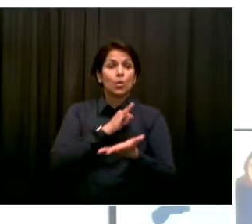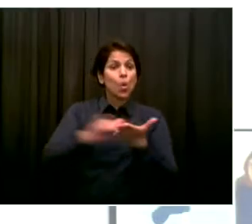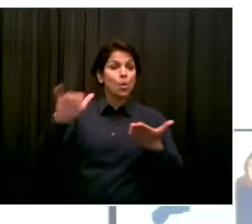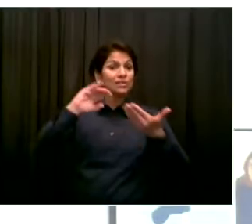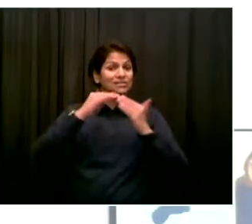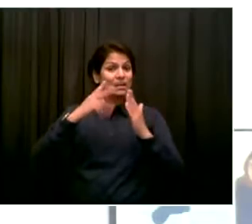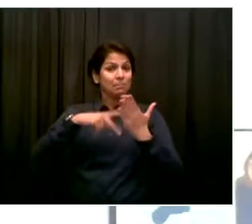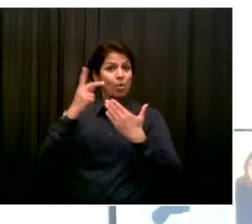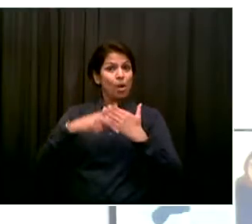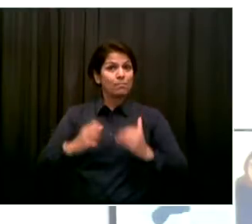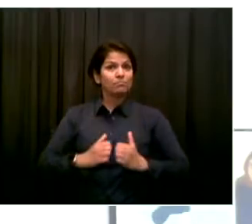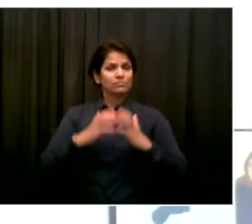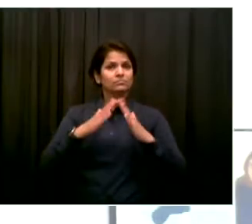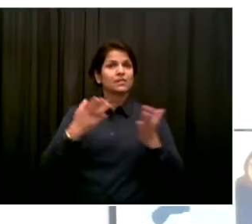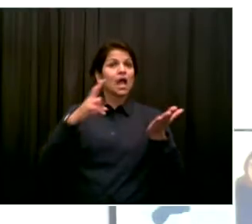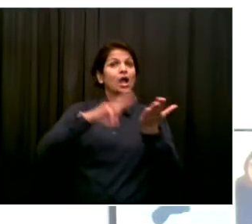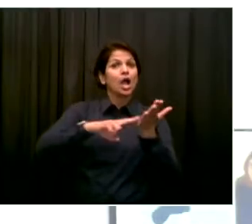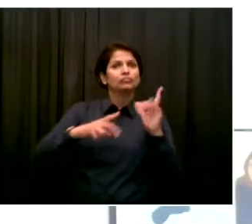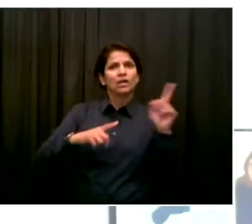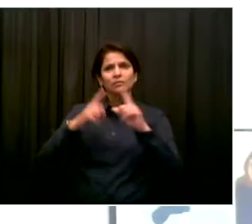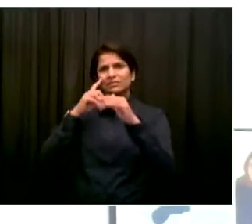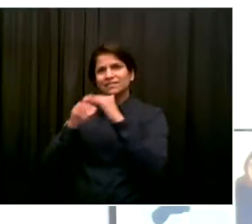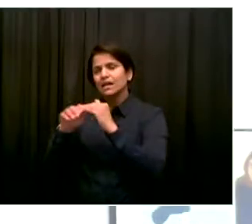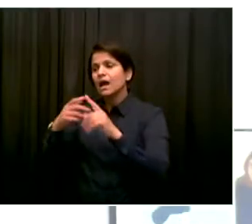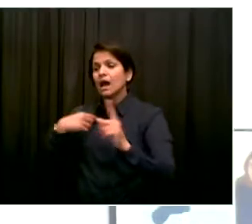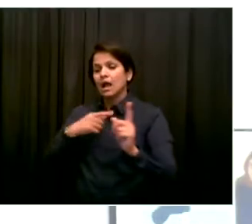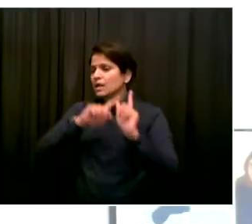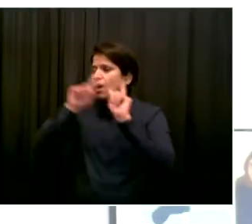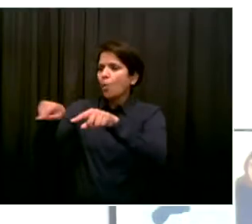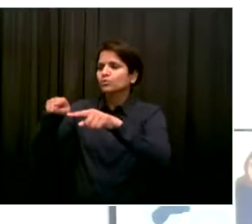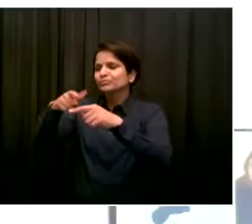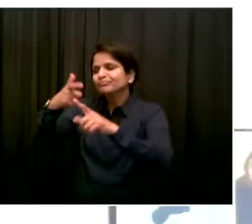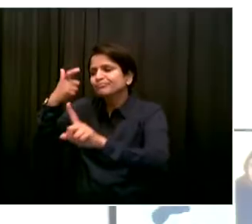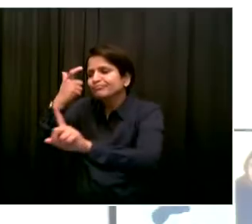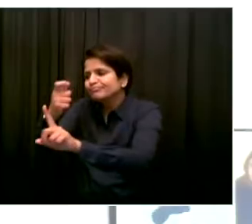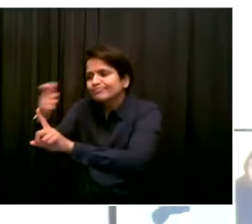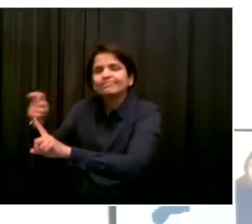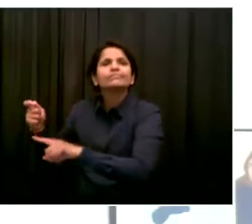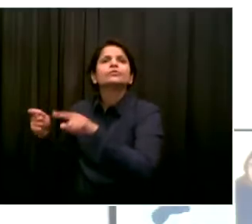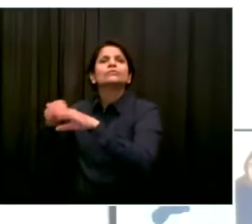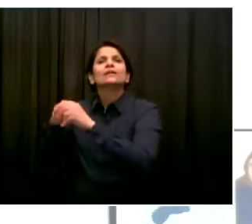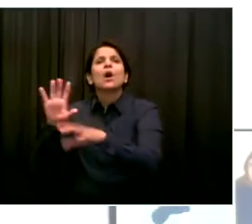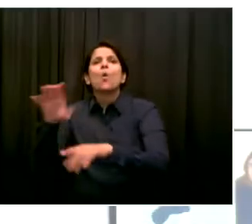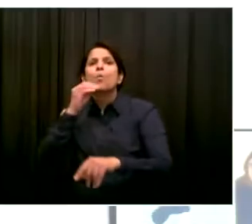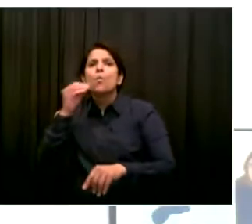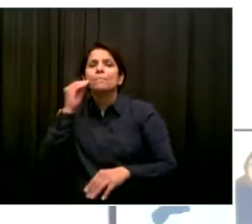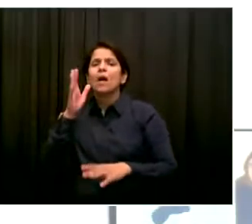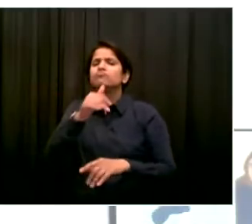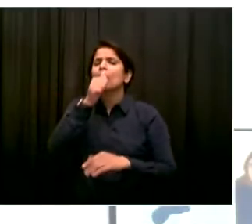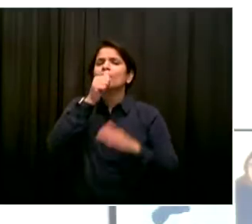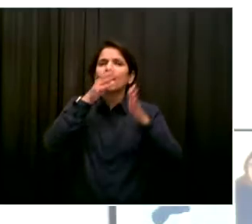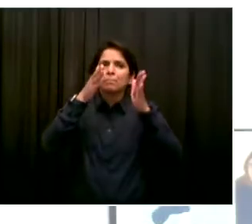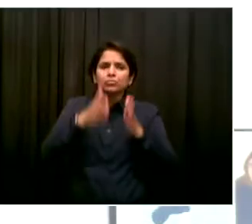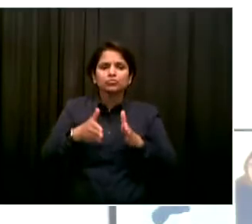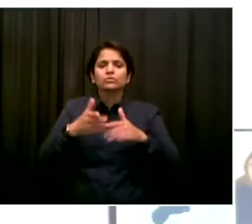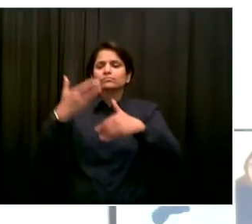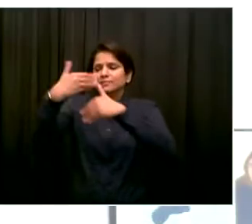VACCINATIONS. THERE IS A BIDDING PROGRAM WHICH INCLUDES CONTRACTED PROVIDERS AND